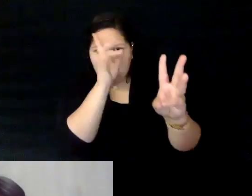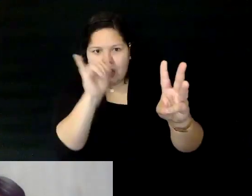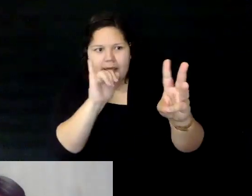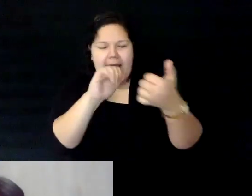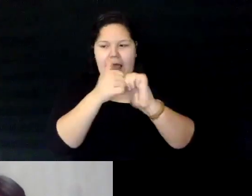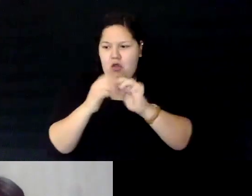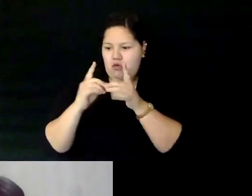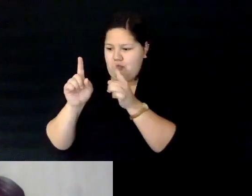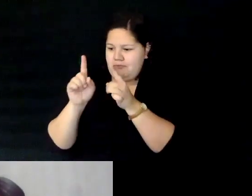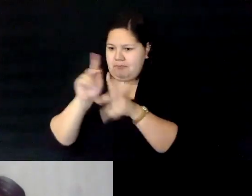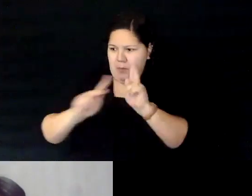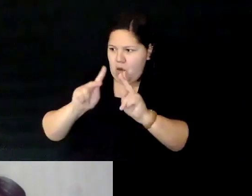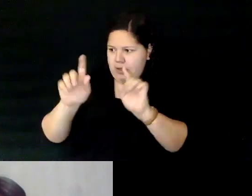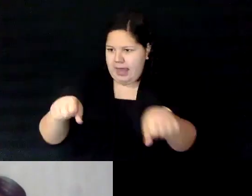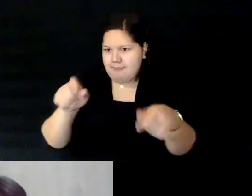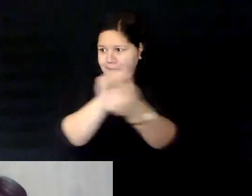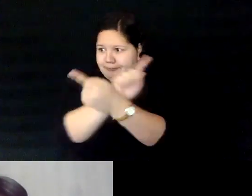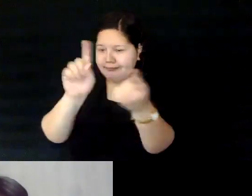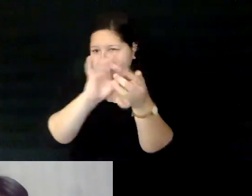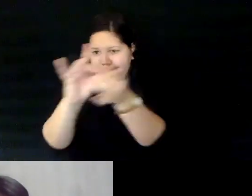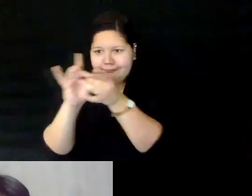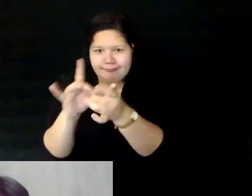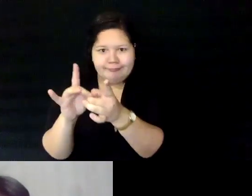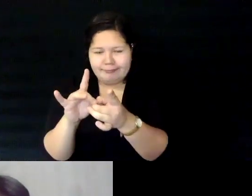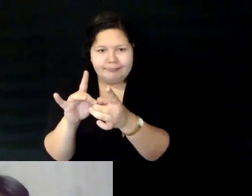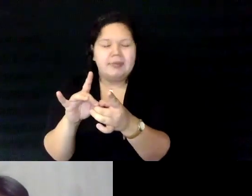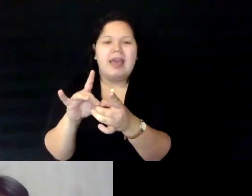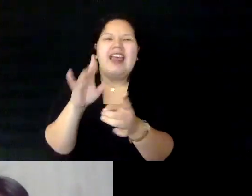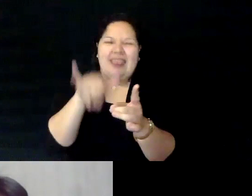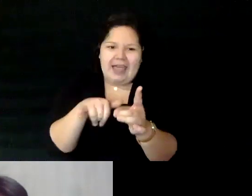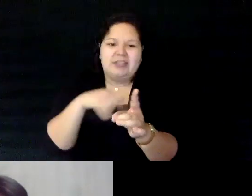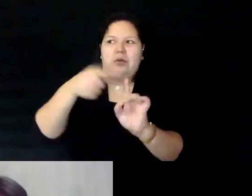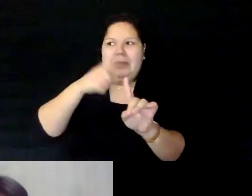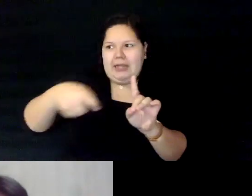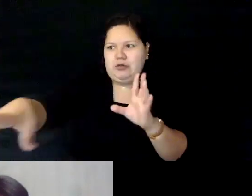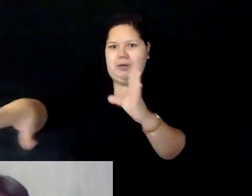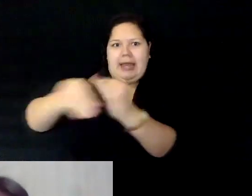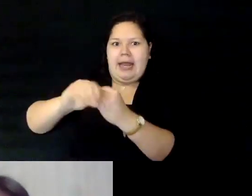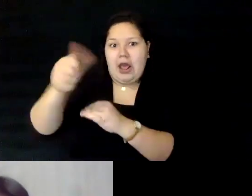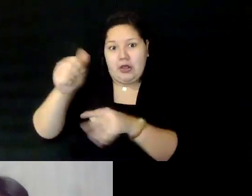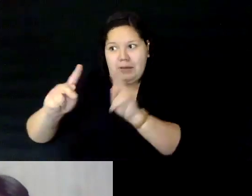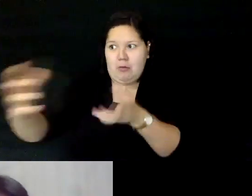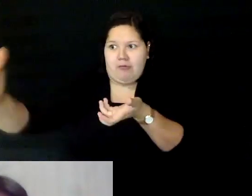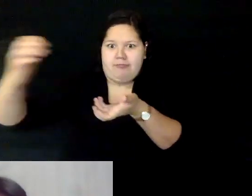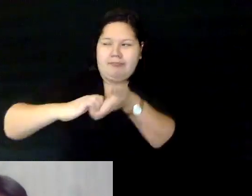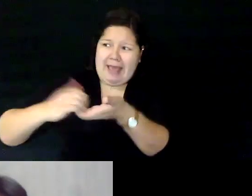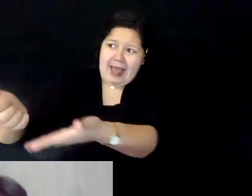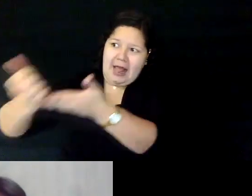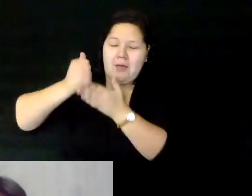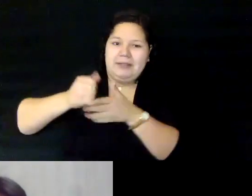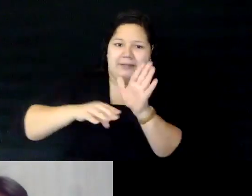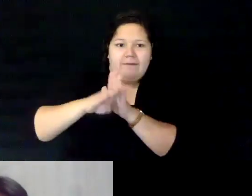with one another. That's when we brought in collaborators as well, to further develop the